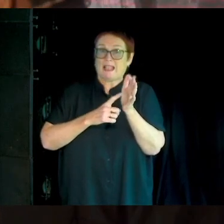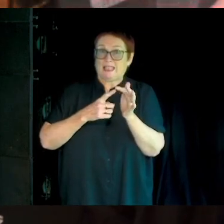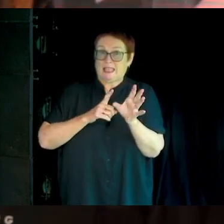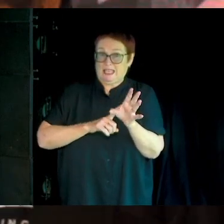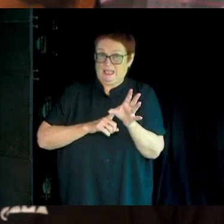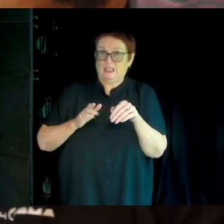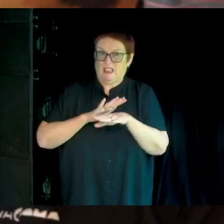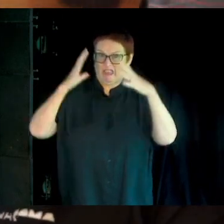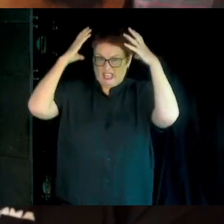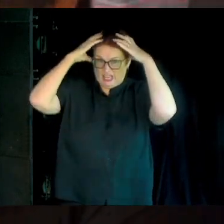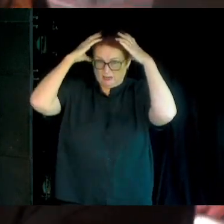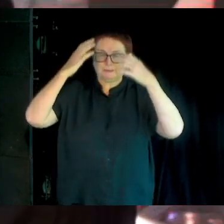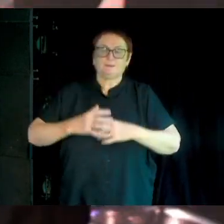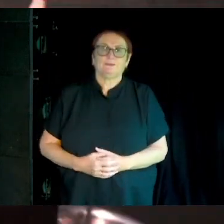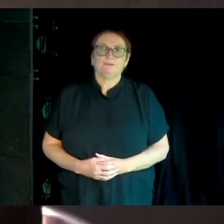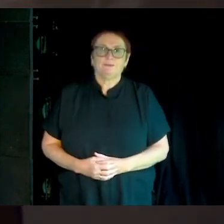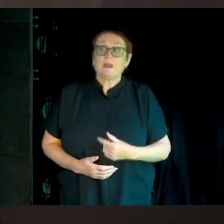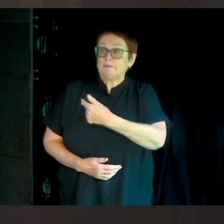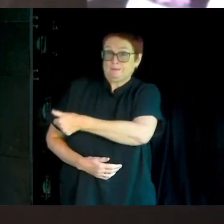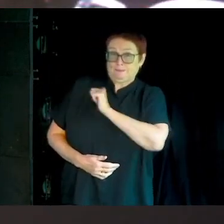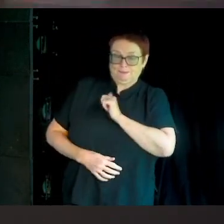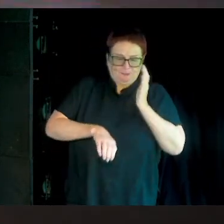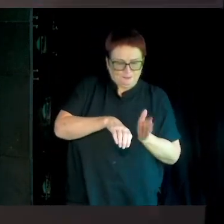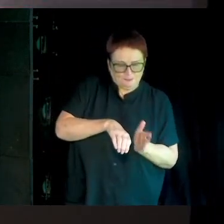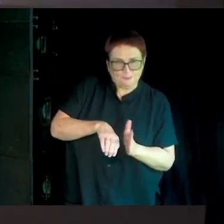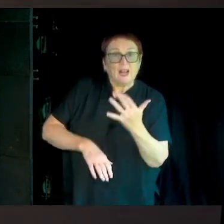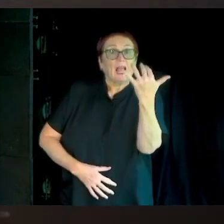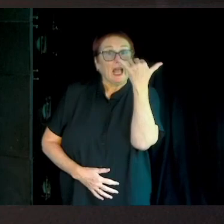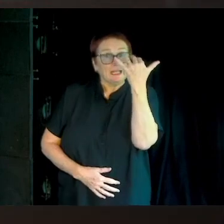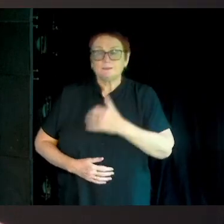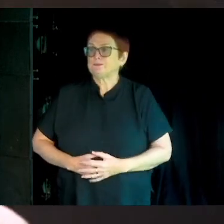while you're doing that I chopped very fine onions here not a problem I will let you do the job and